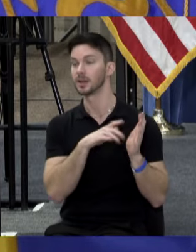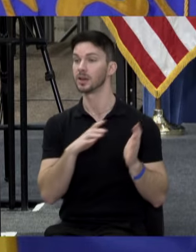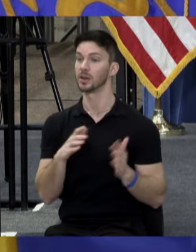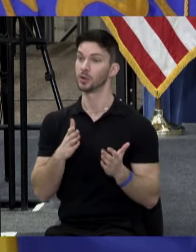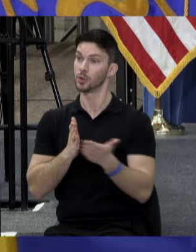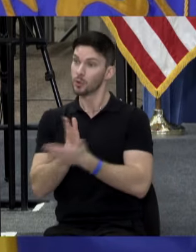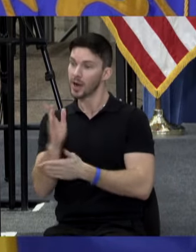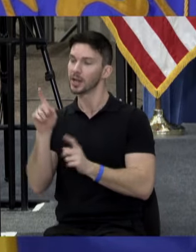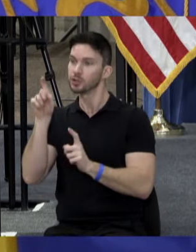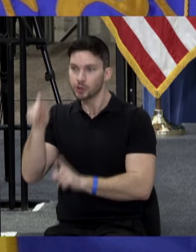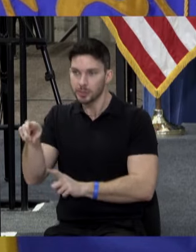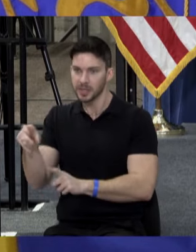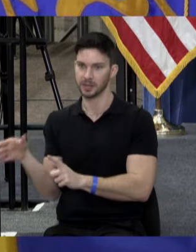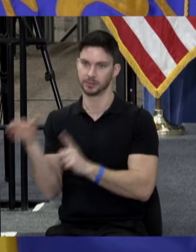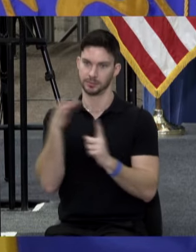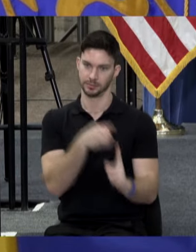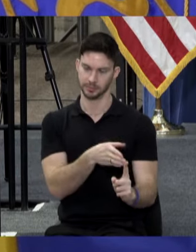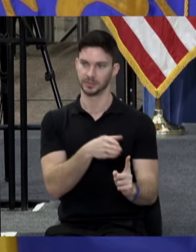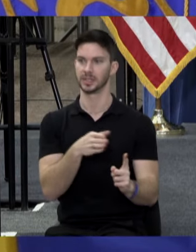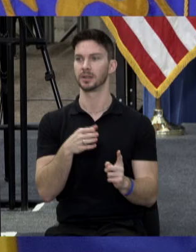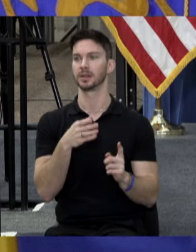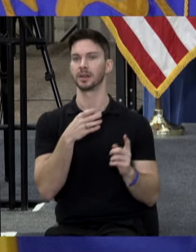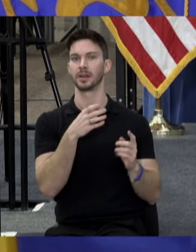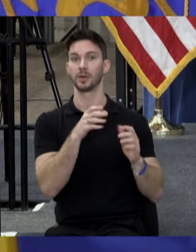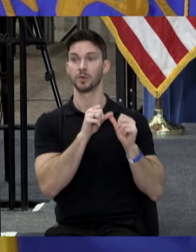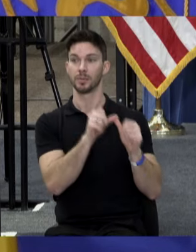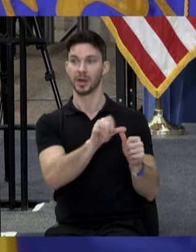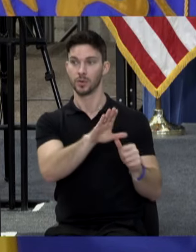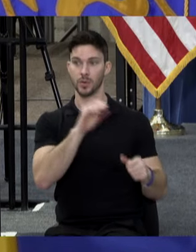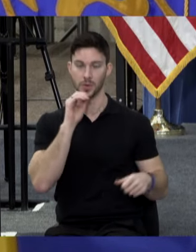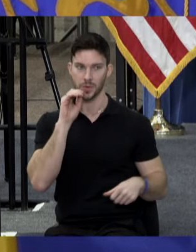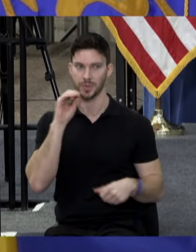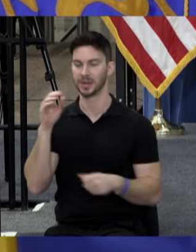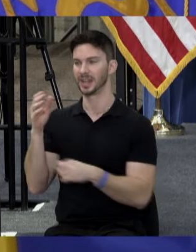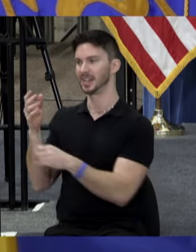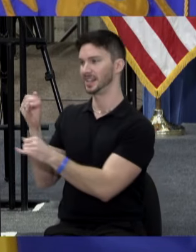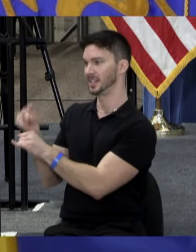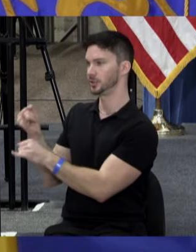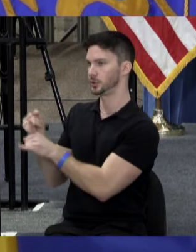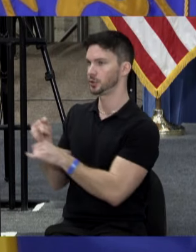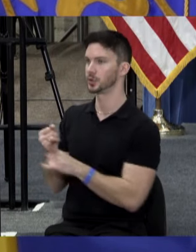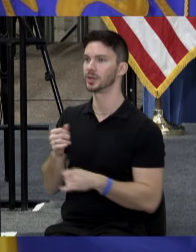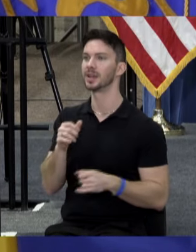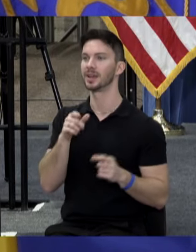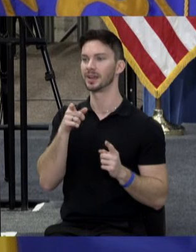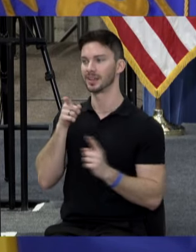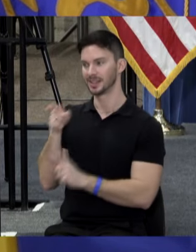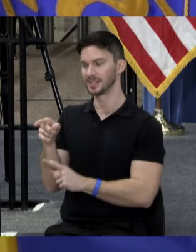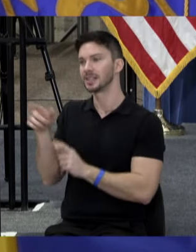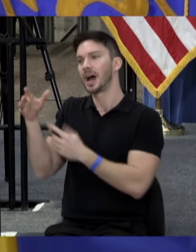with institutional care as the option rather than the default. The data reveals how far we must go.